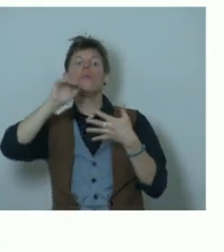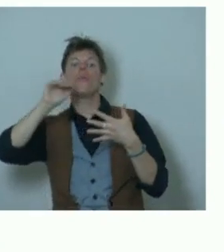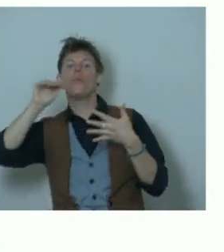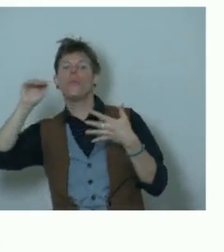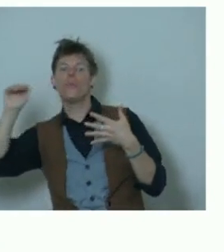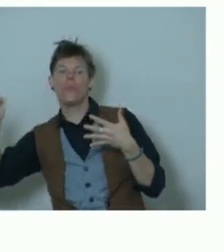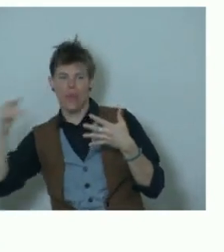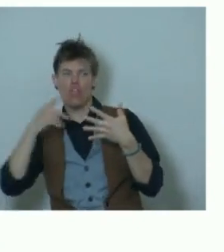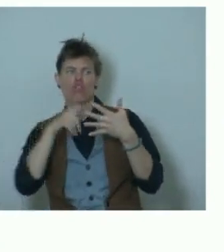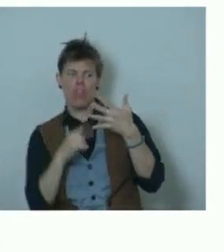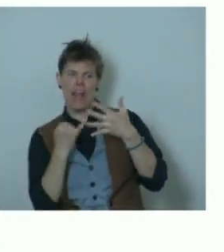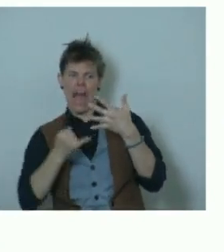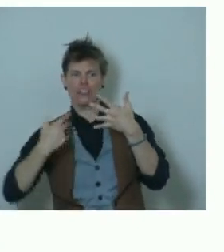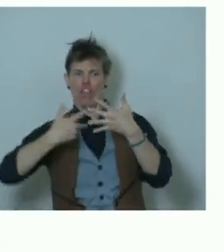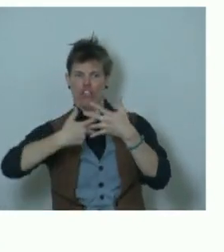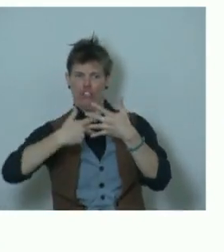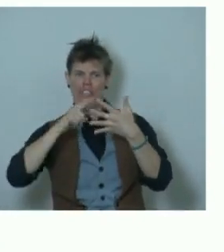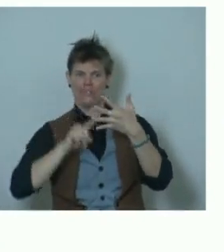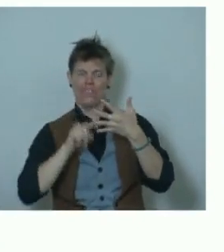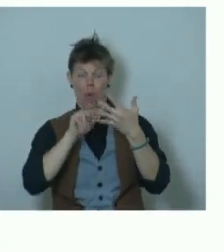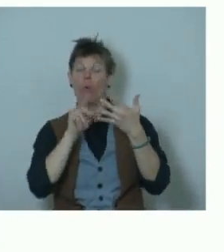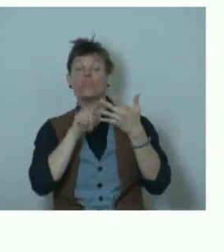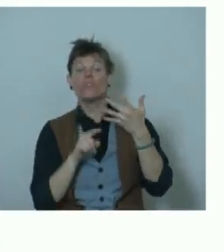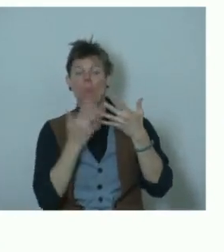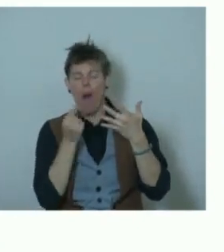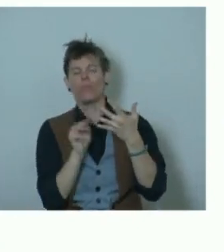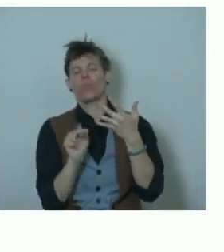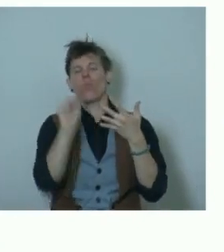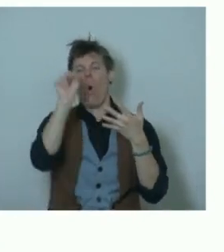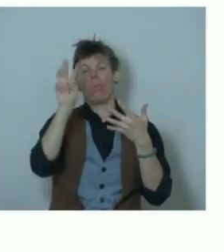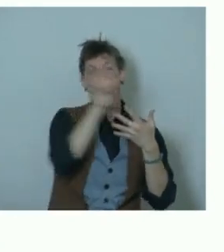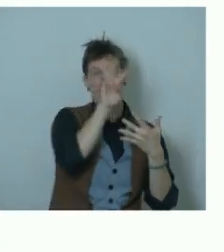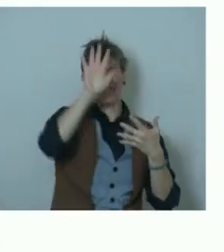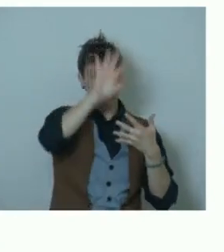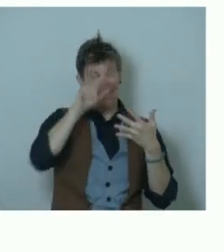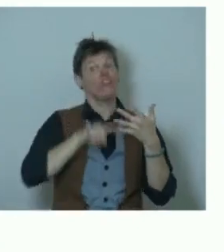SANTA FE ON THE BOTTOM ALMOST FLAT. BERNALILLO ON THE TOP.